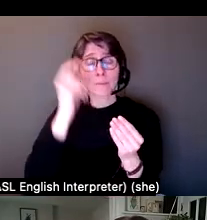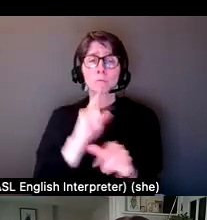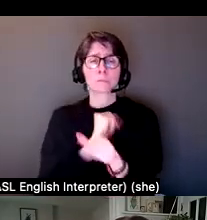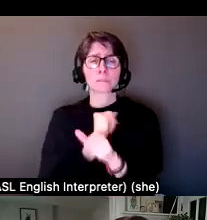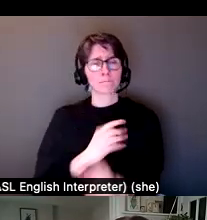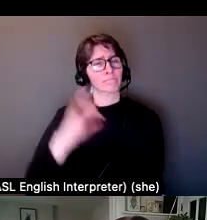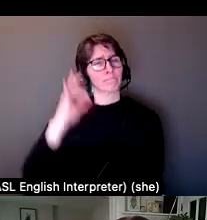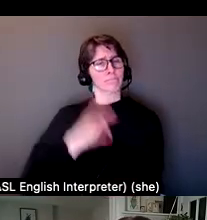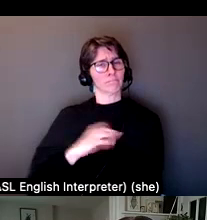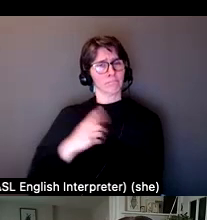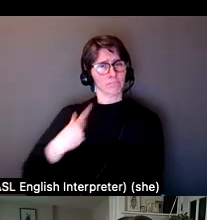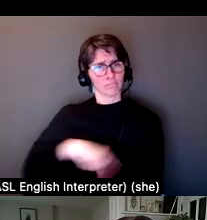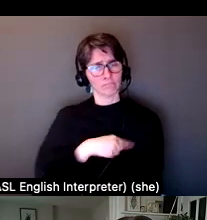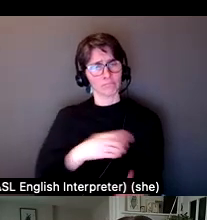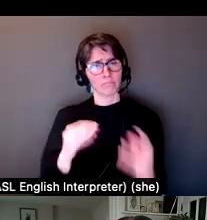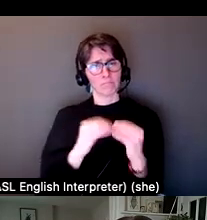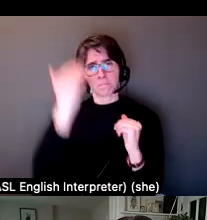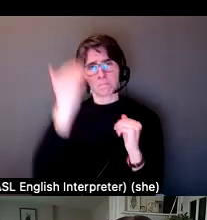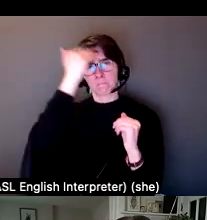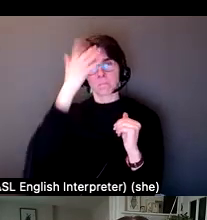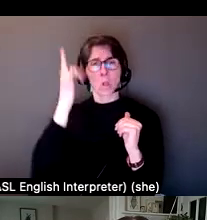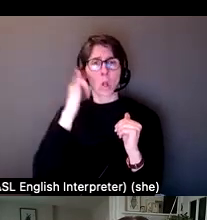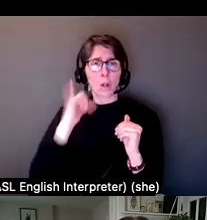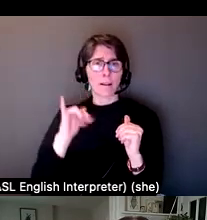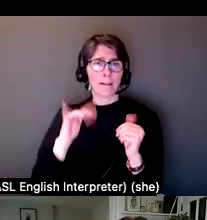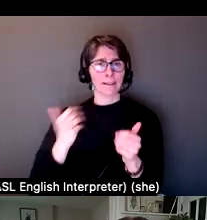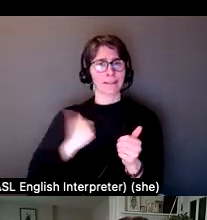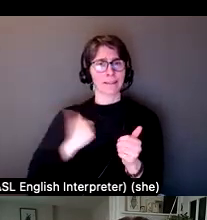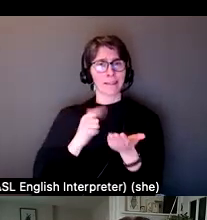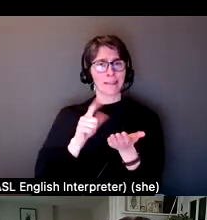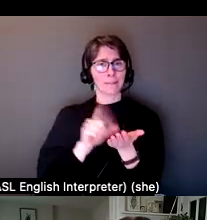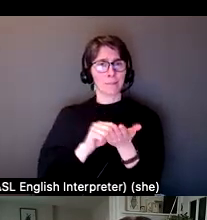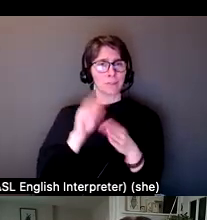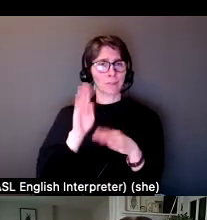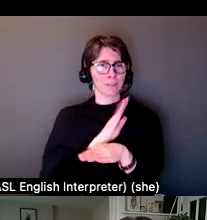understanding the current state of Canadian publishing and also for working to improve